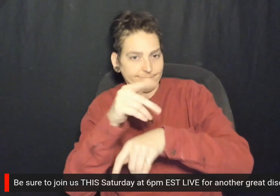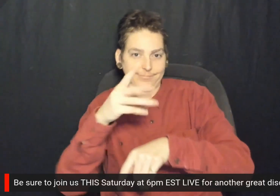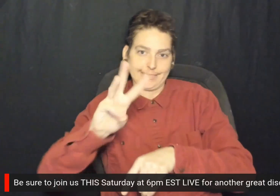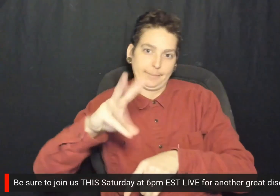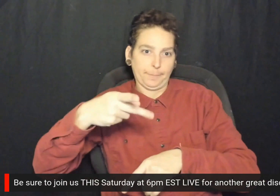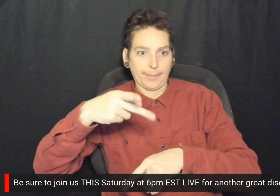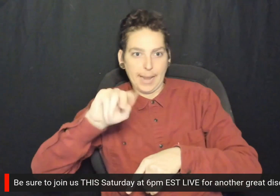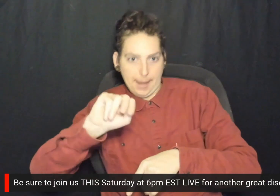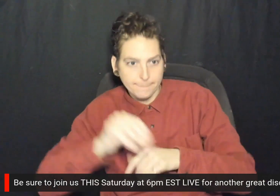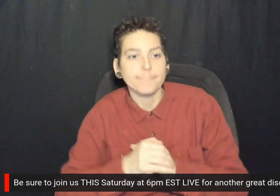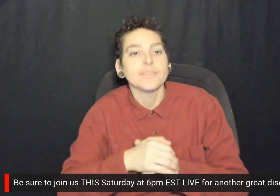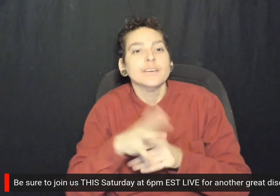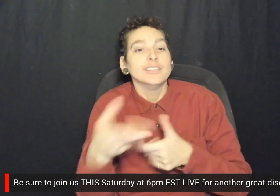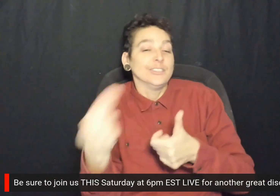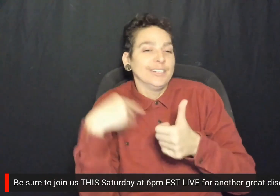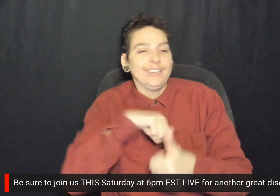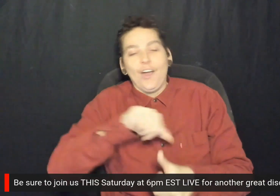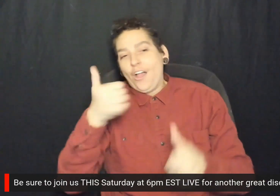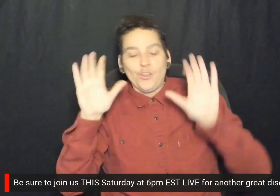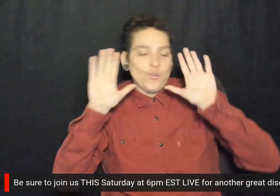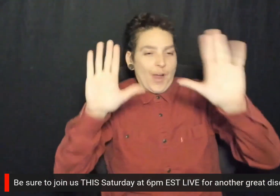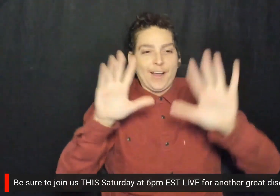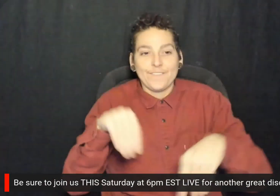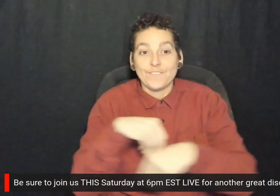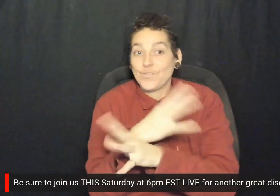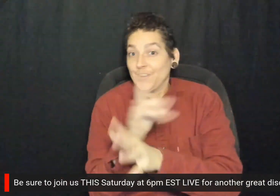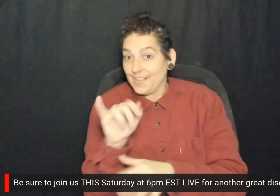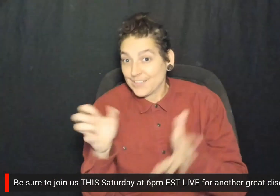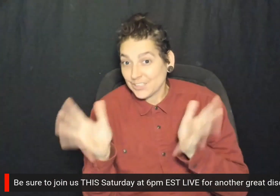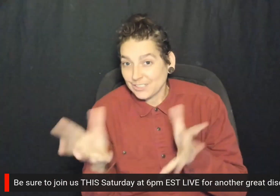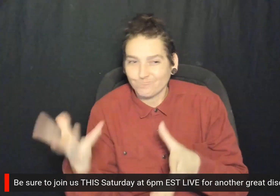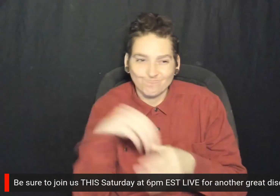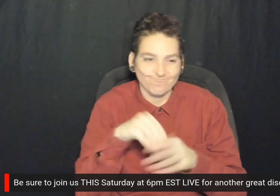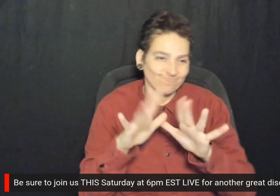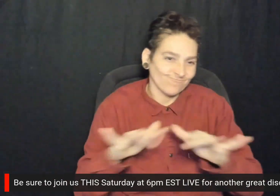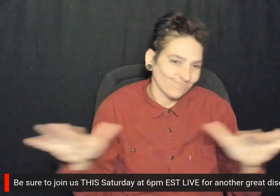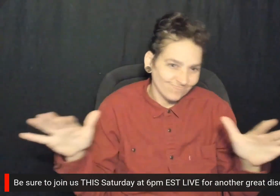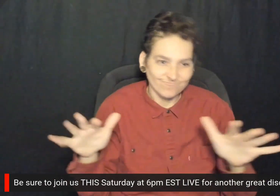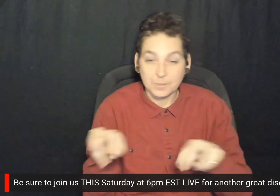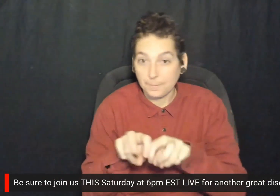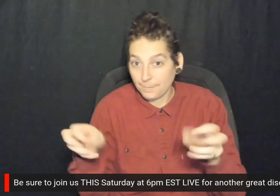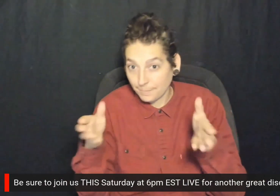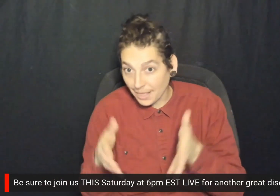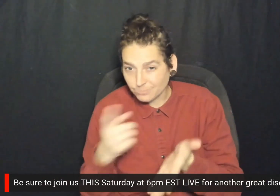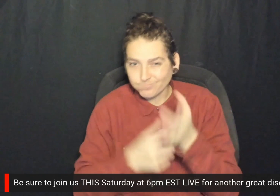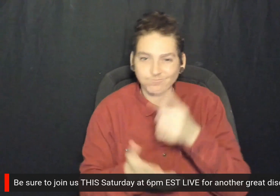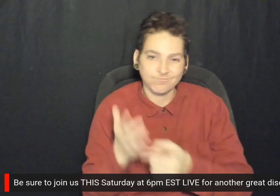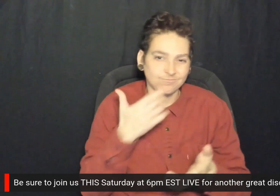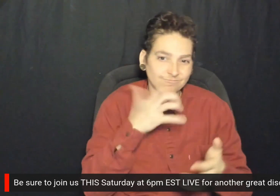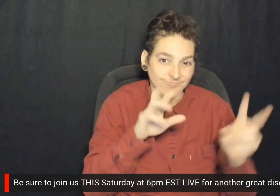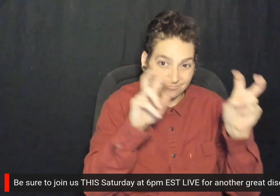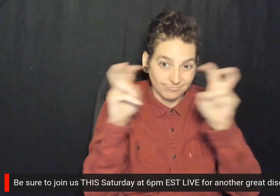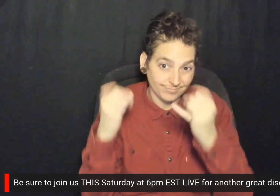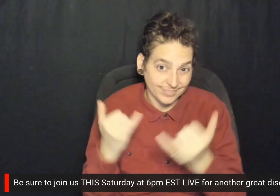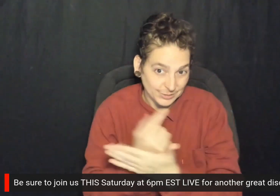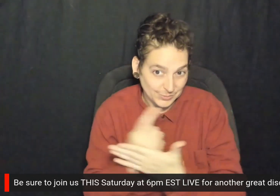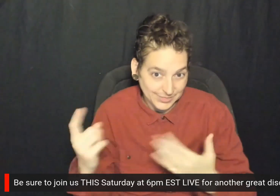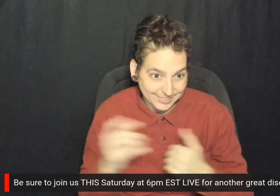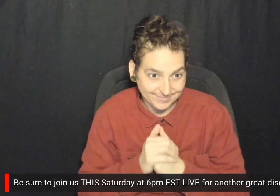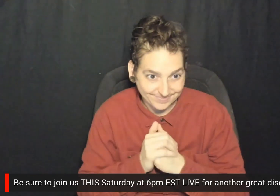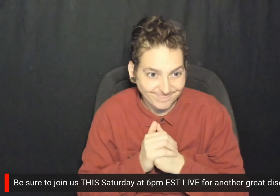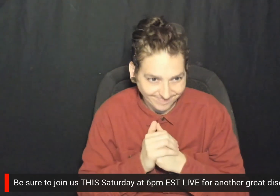time join us for a live panel of diverse guests to discuss the hot topics of the week a big